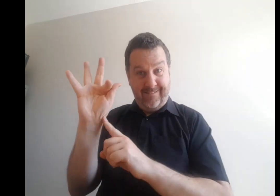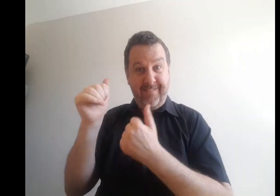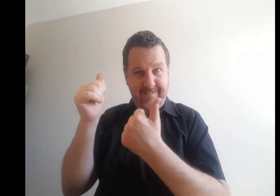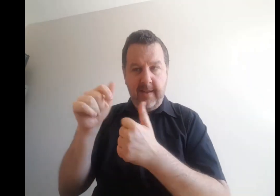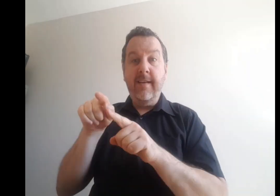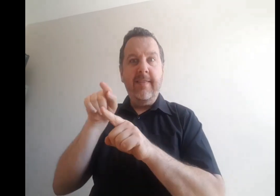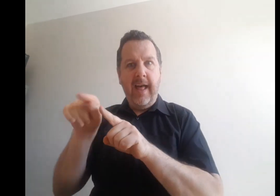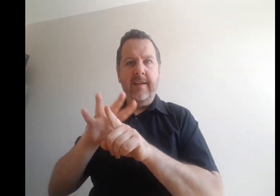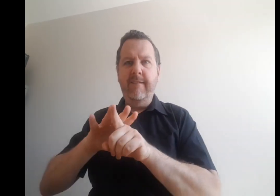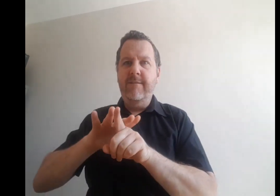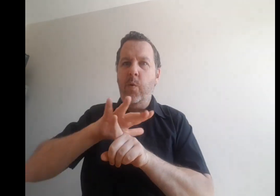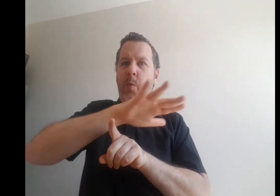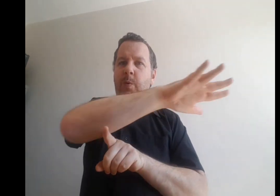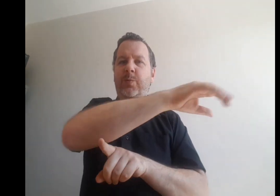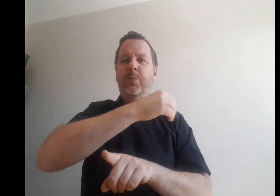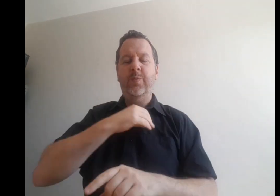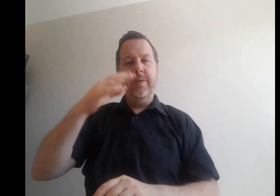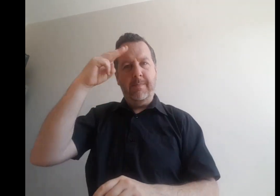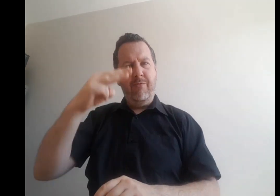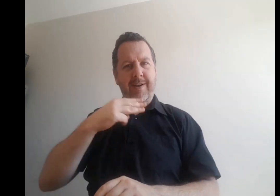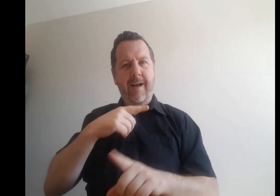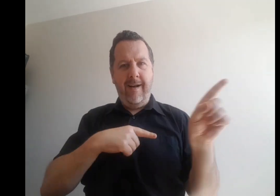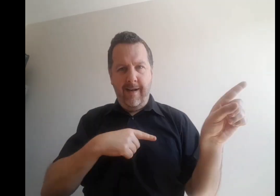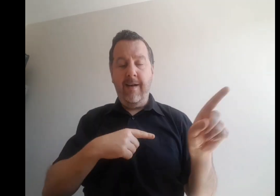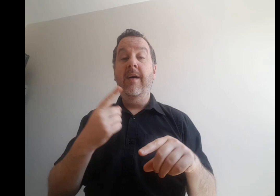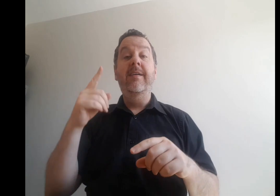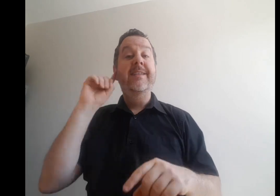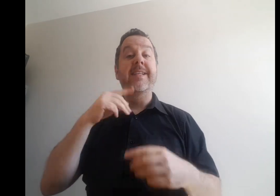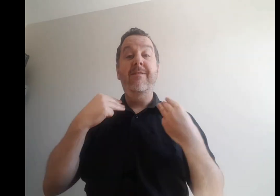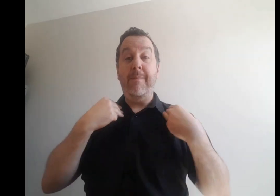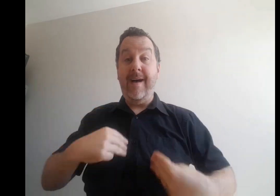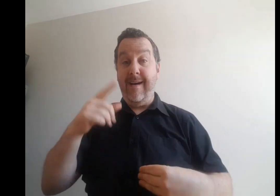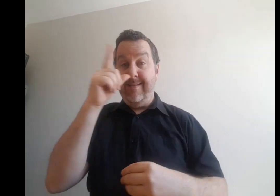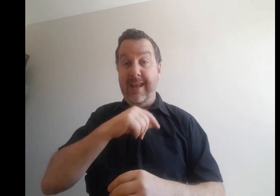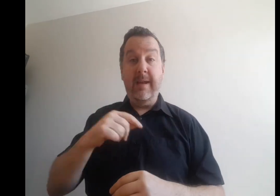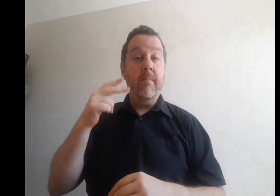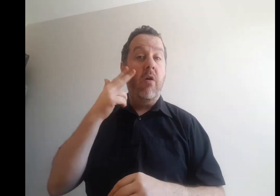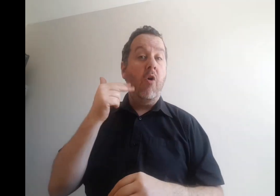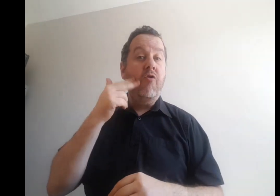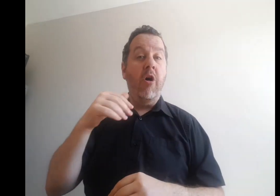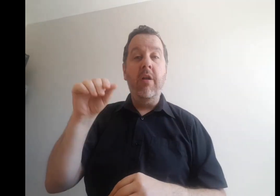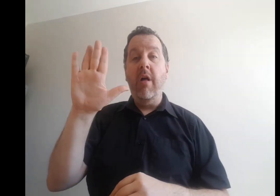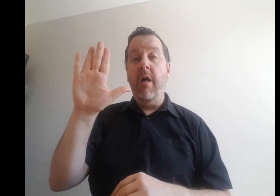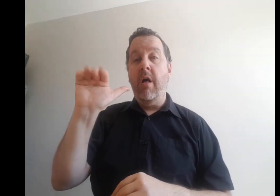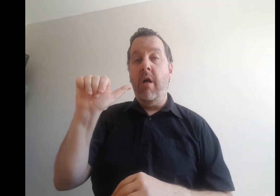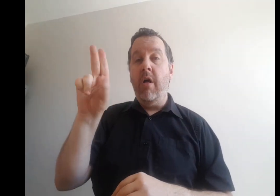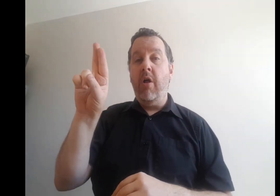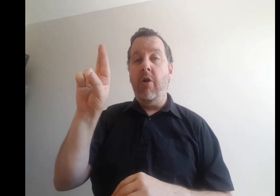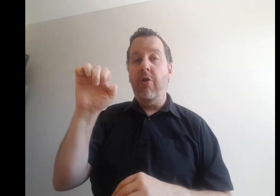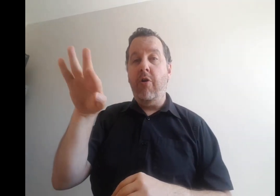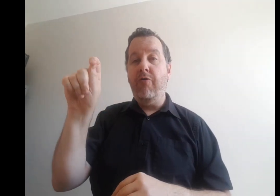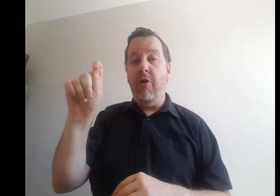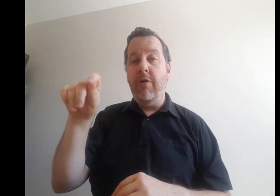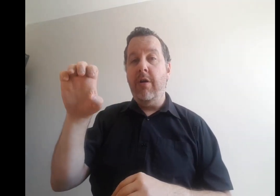That was hugely influential in America, where a deaf man called Laurent Clerc, who was French,